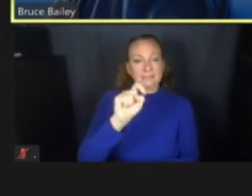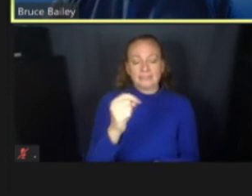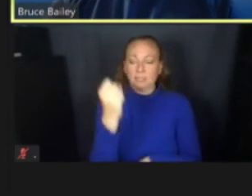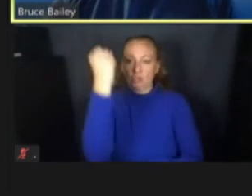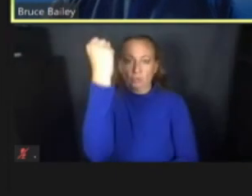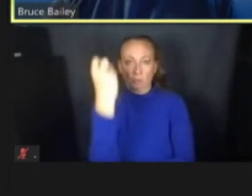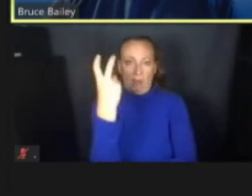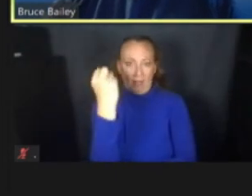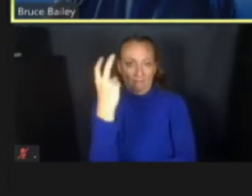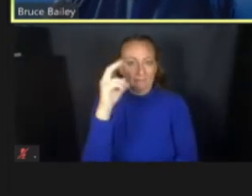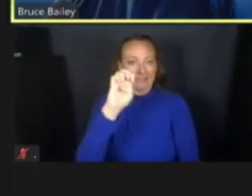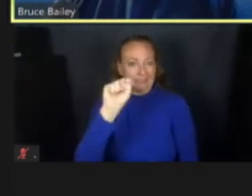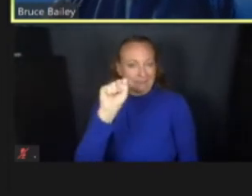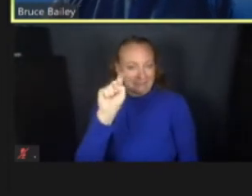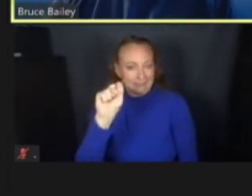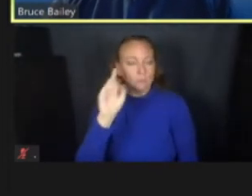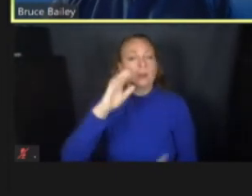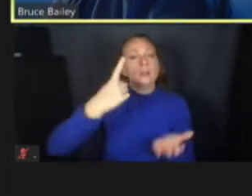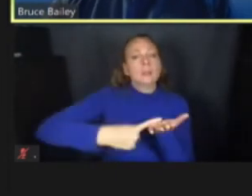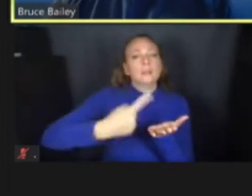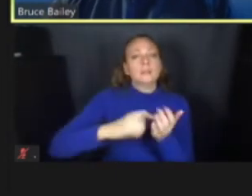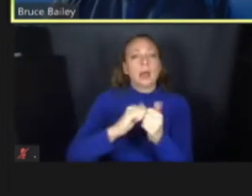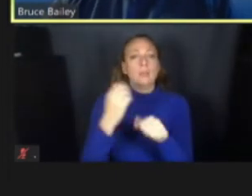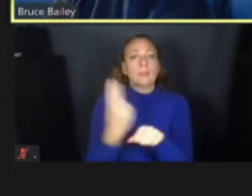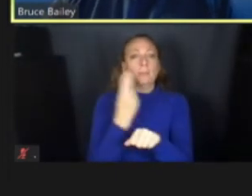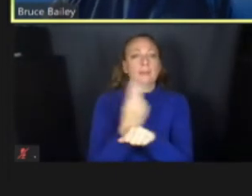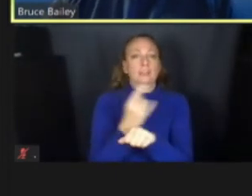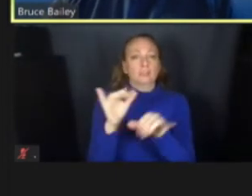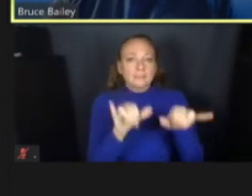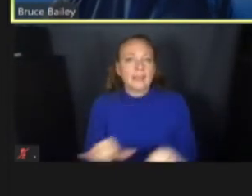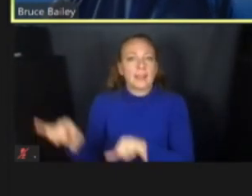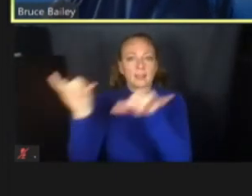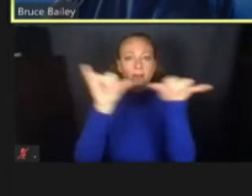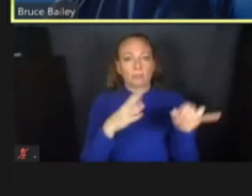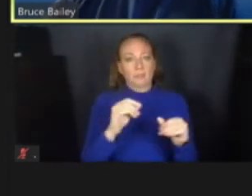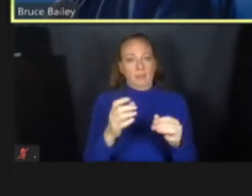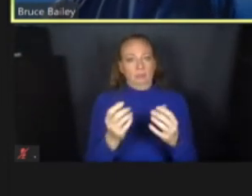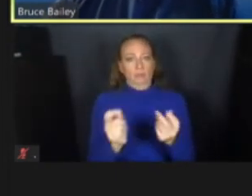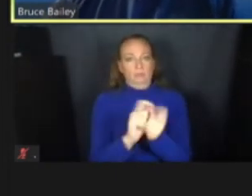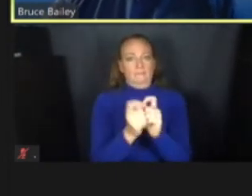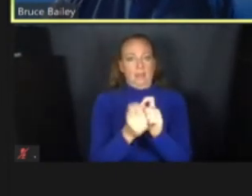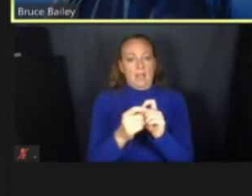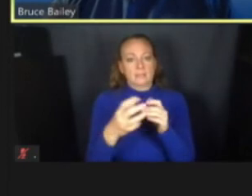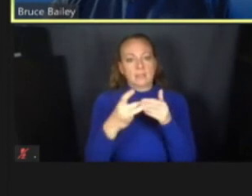The session's discussing the implementation of the standards and provides revised guidance on using section 508 technology requirements